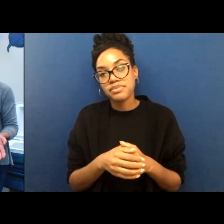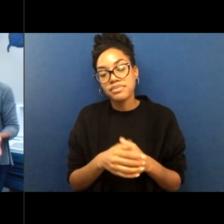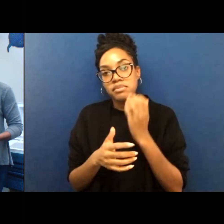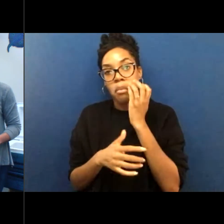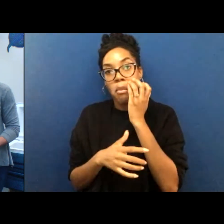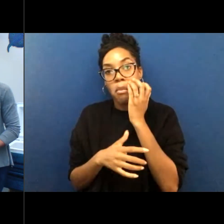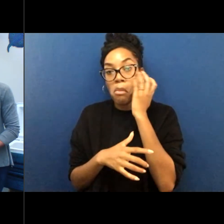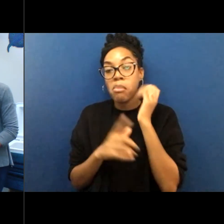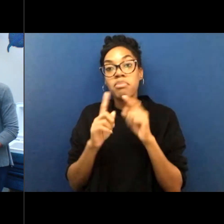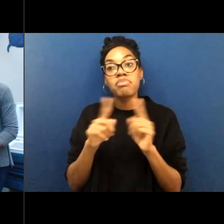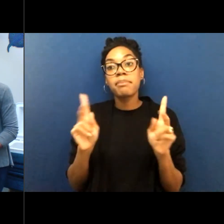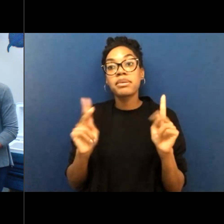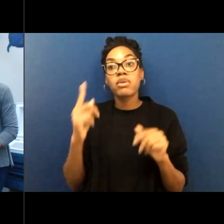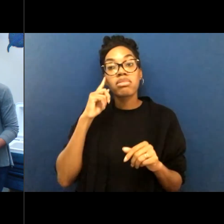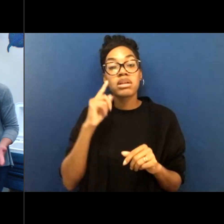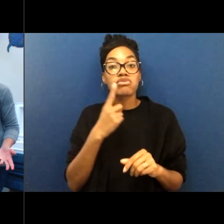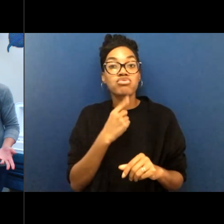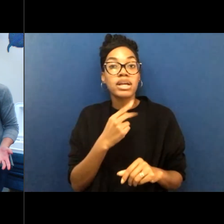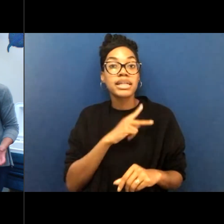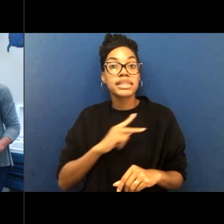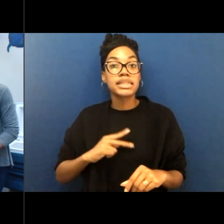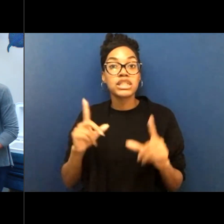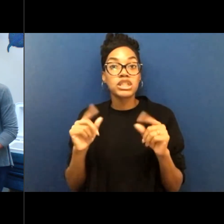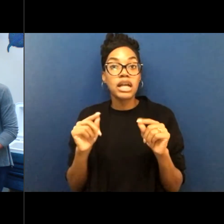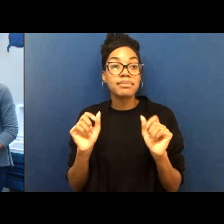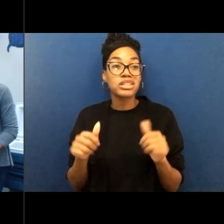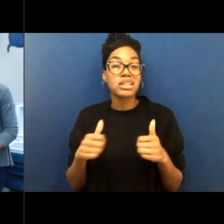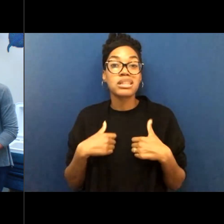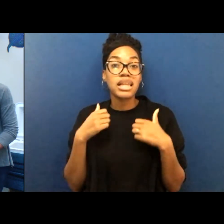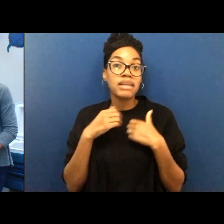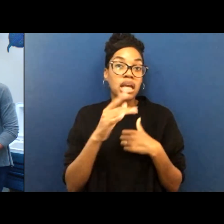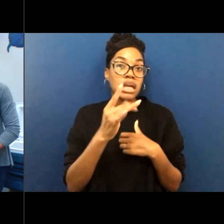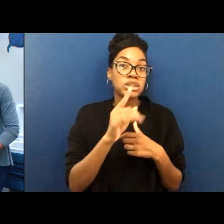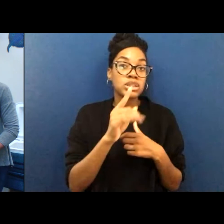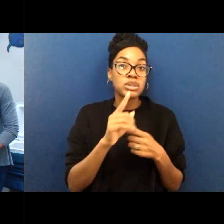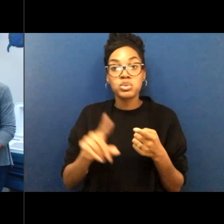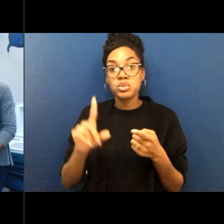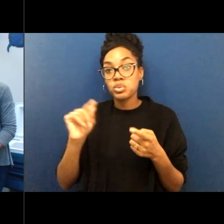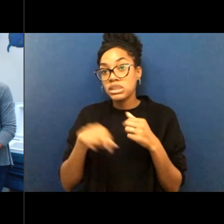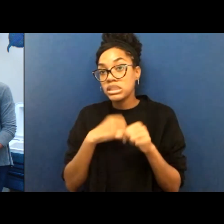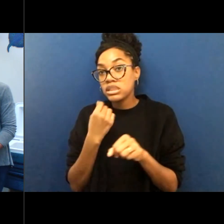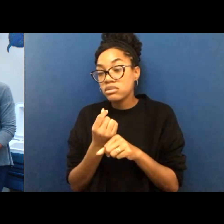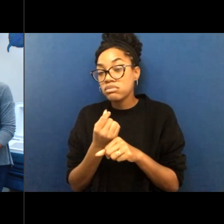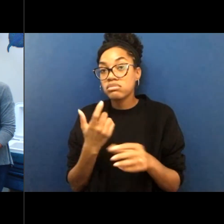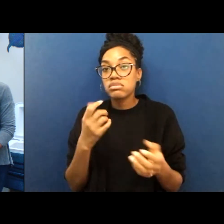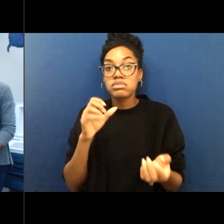red king crab could live 18 to 20 years, snow crab, maybe 15 years.